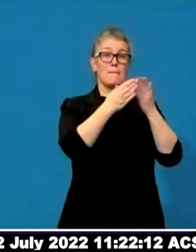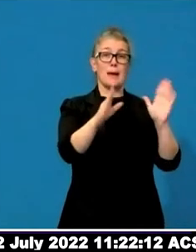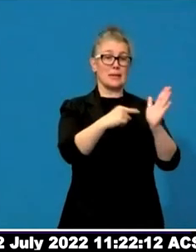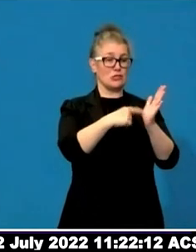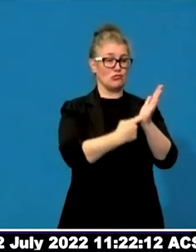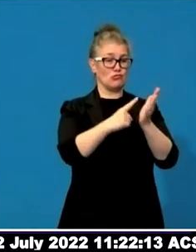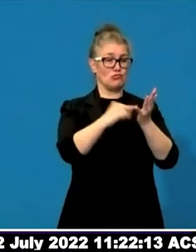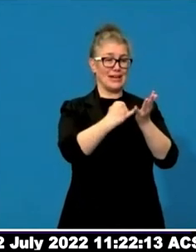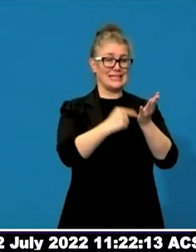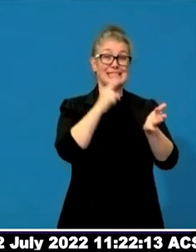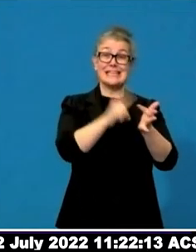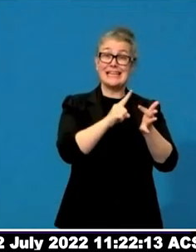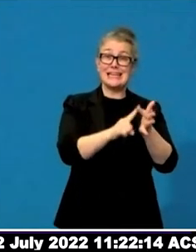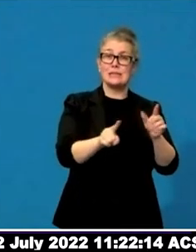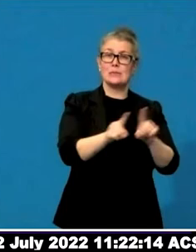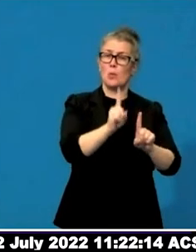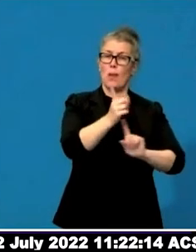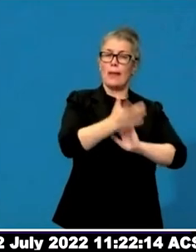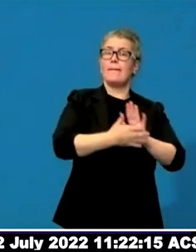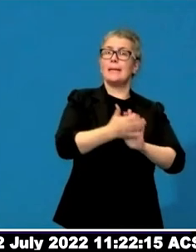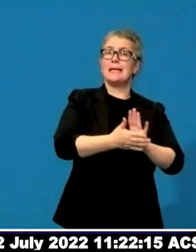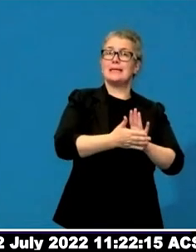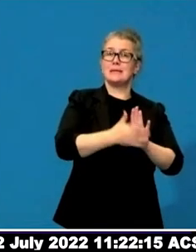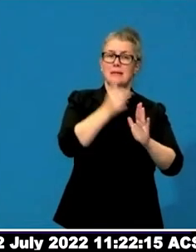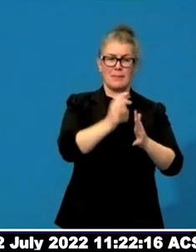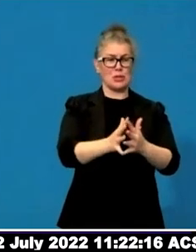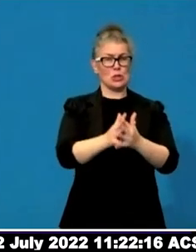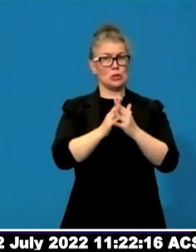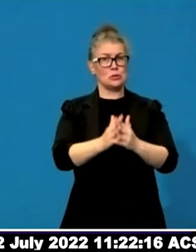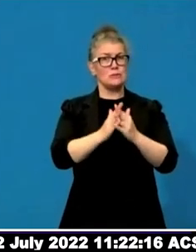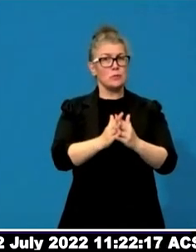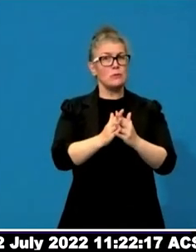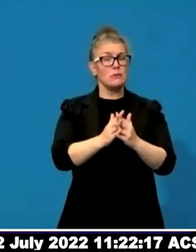that can really be useful to have someone explaining that